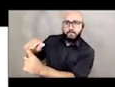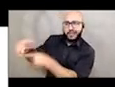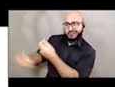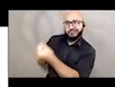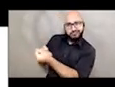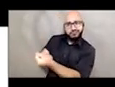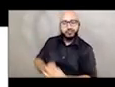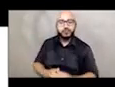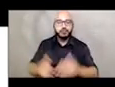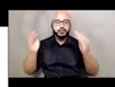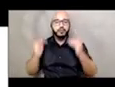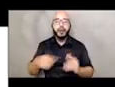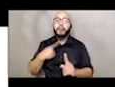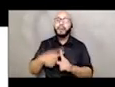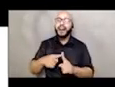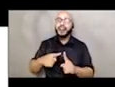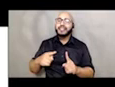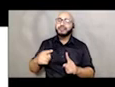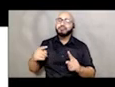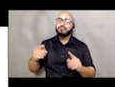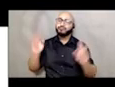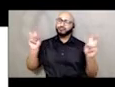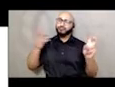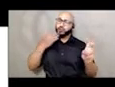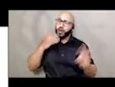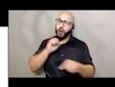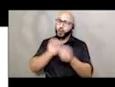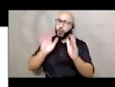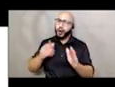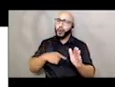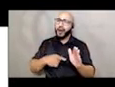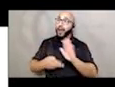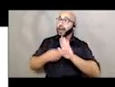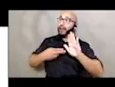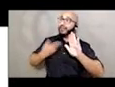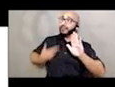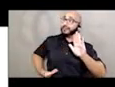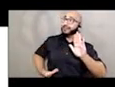of being a good worker or trying to work so hard by taking on various tasks